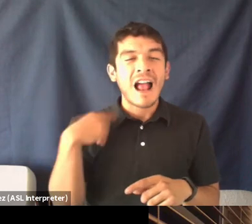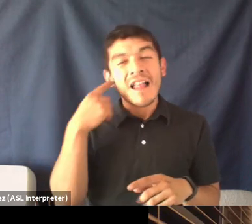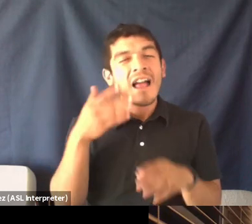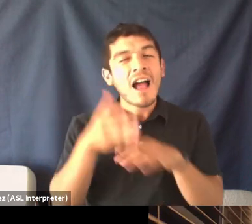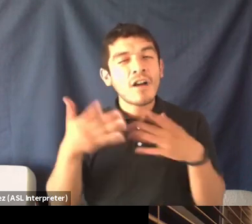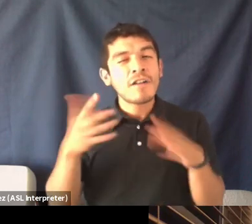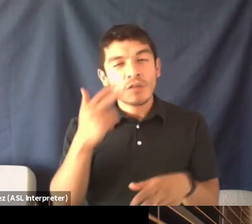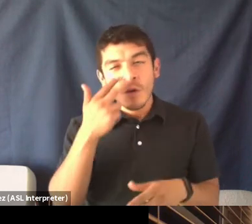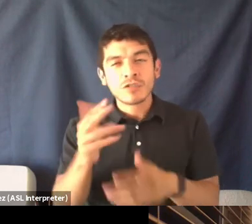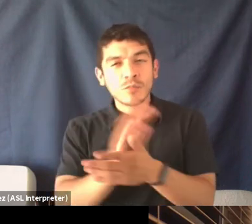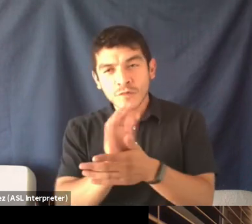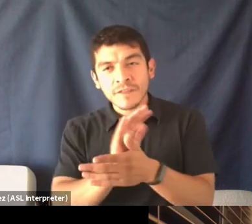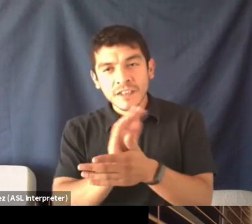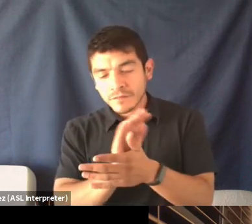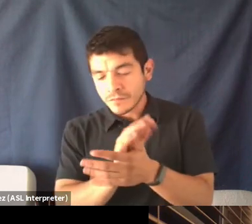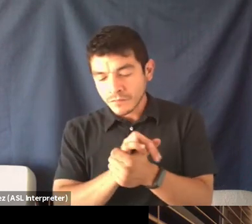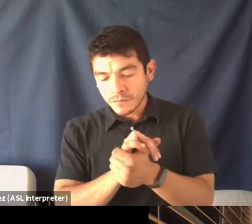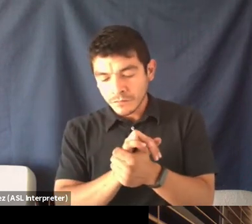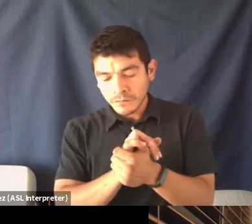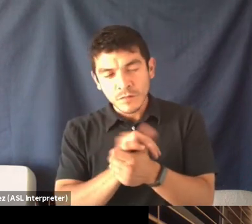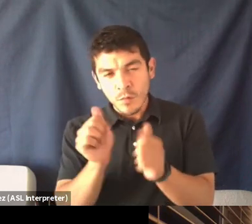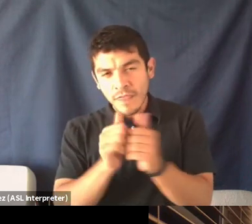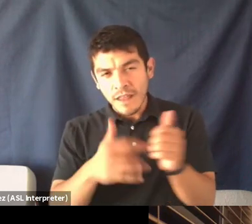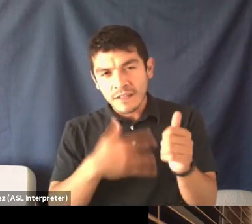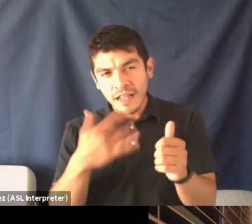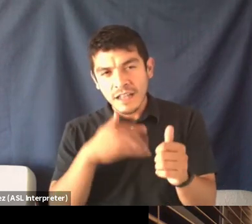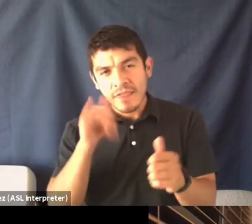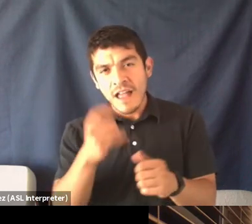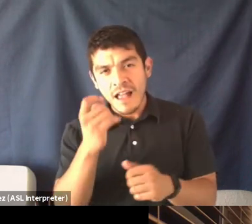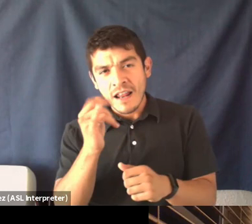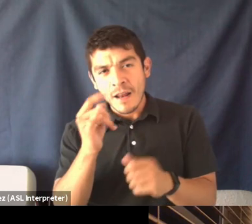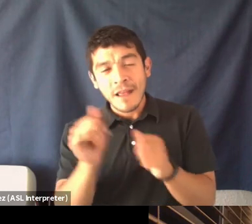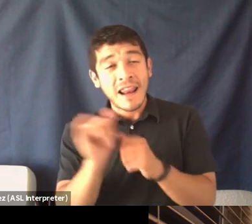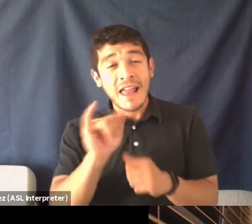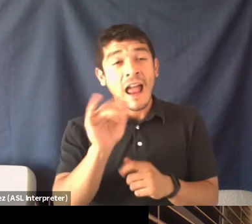with a sense that it's a little bit like "Edward Scissorhands".